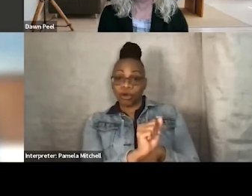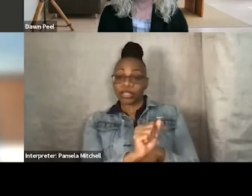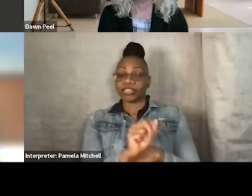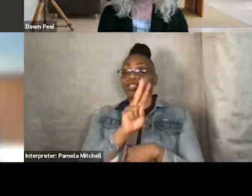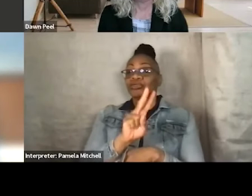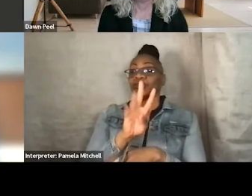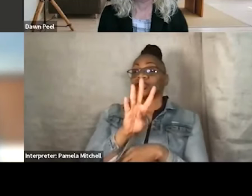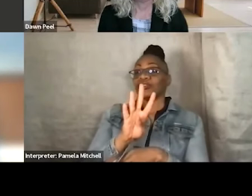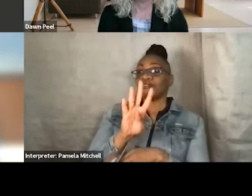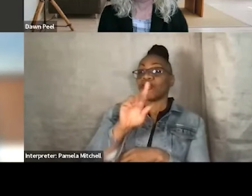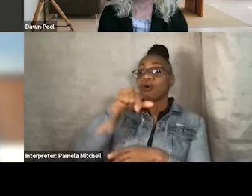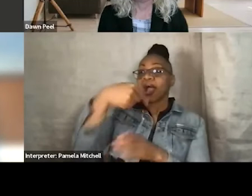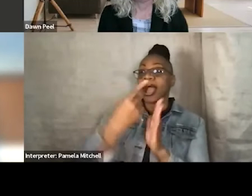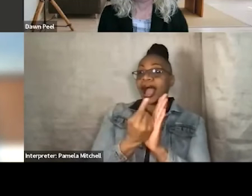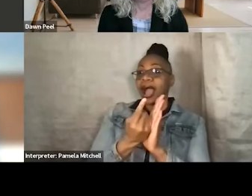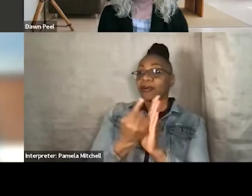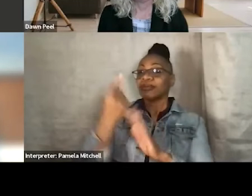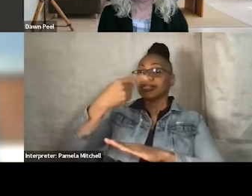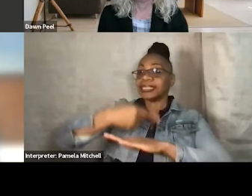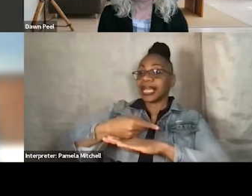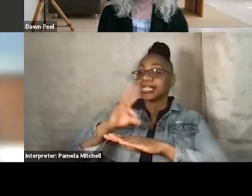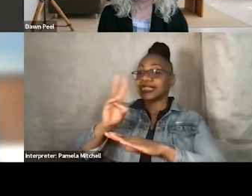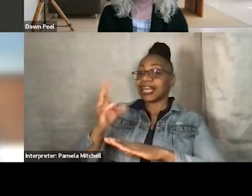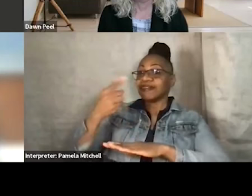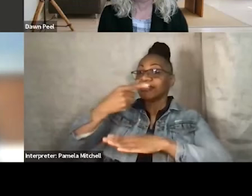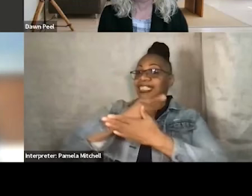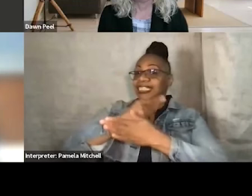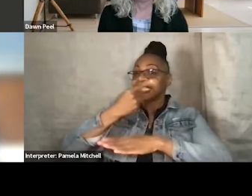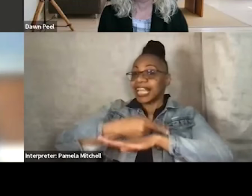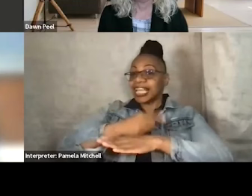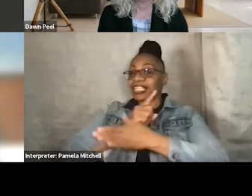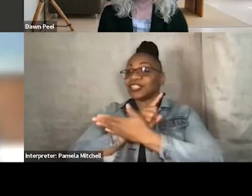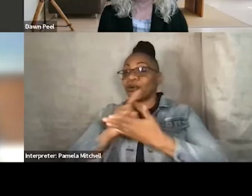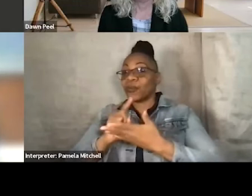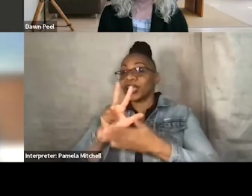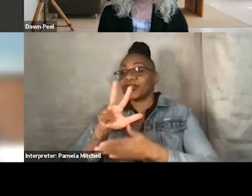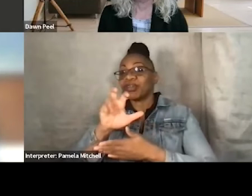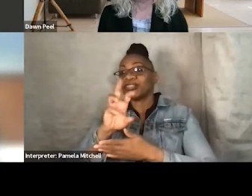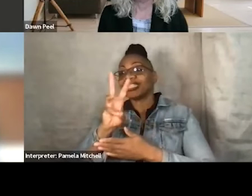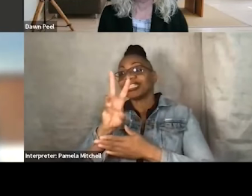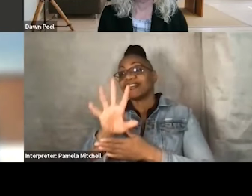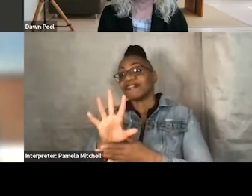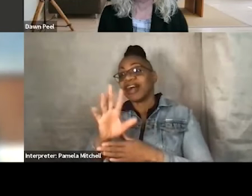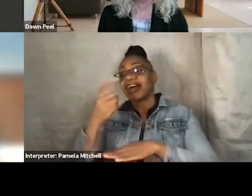and 365 days of the year. They serve people almost anywhere in the community.